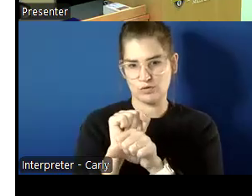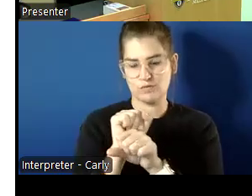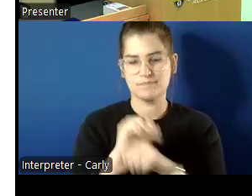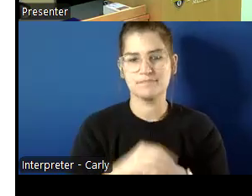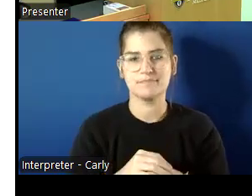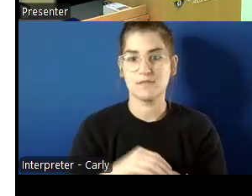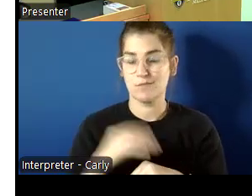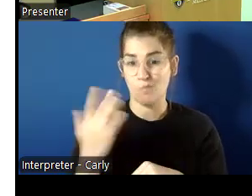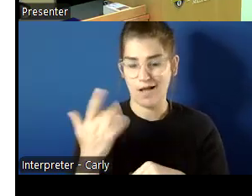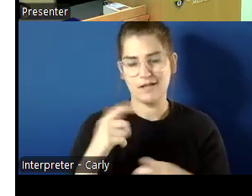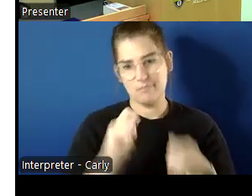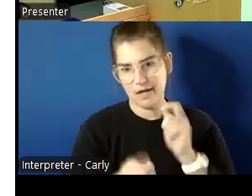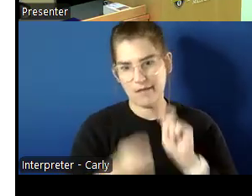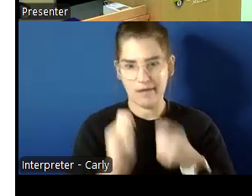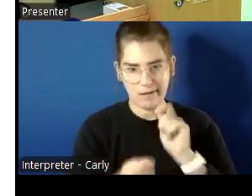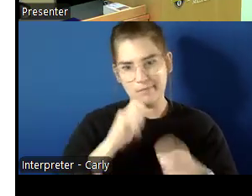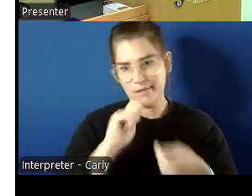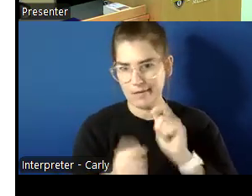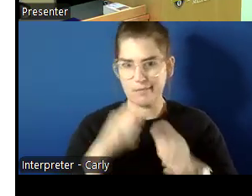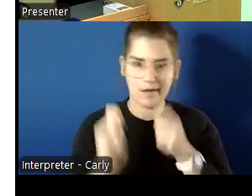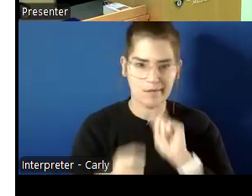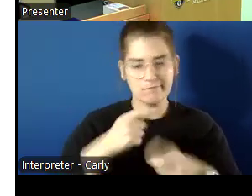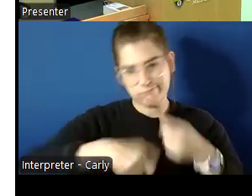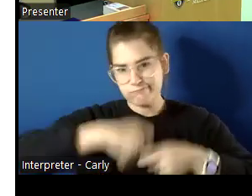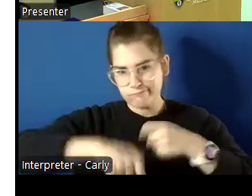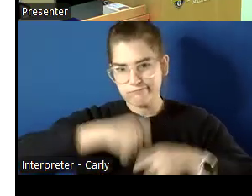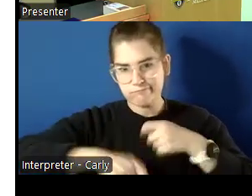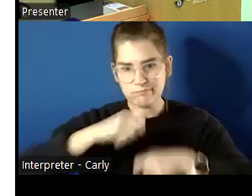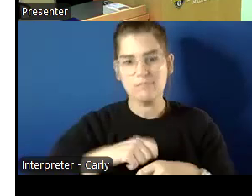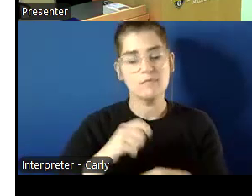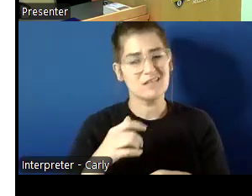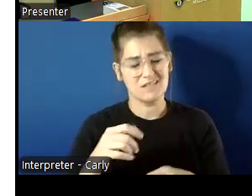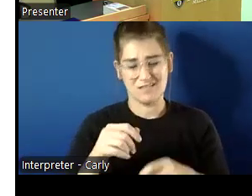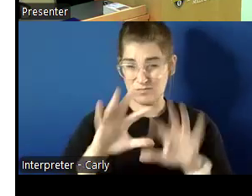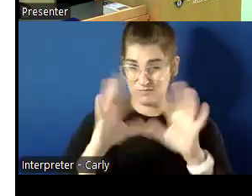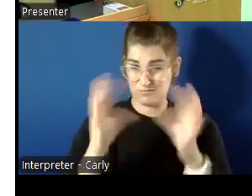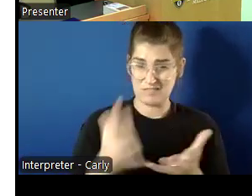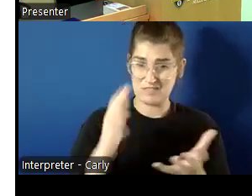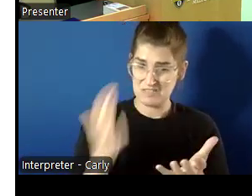change. And everything about it said generalized anxiety disorder. And that was not wouldn't have